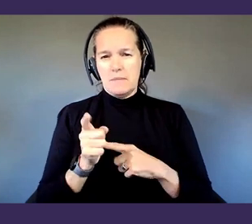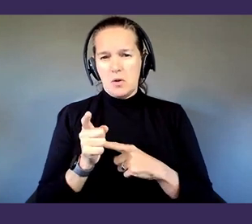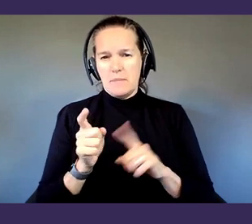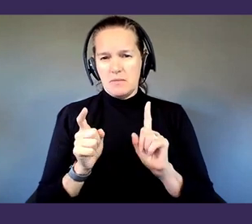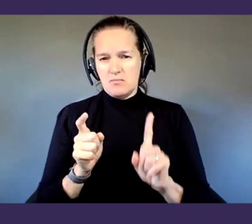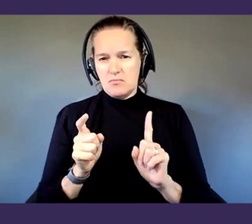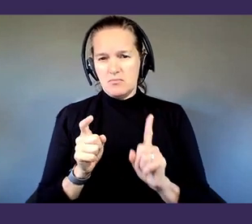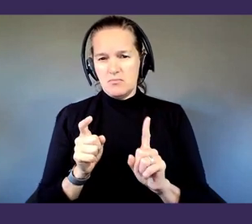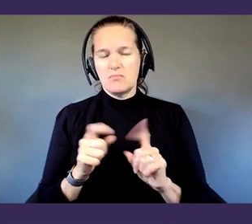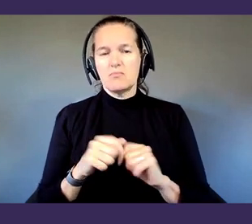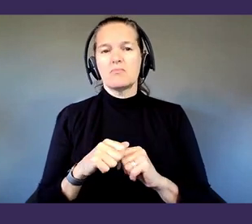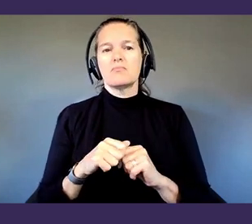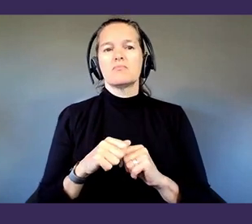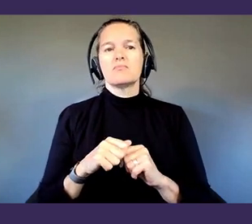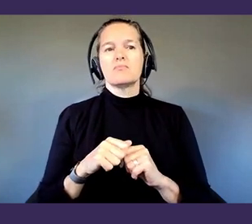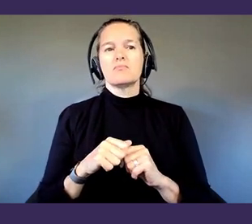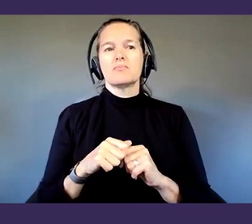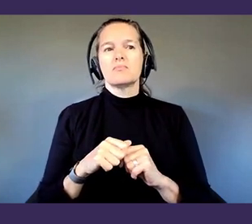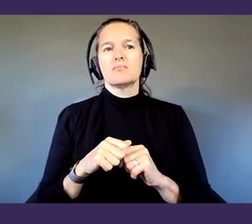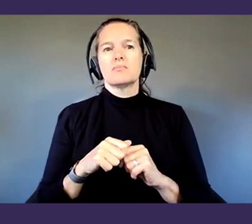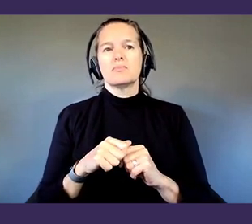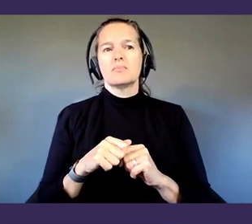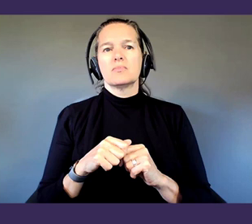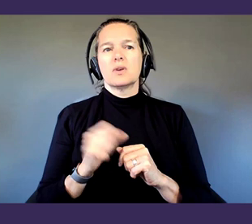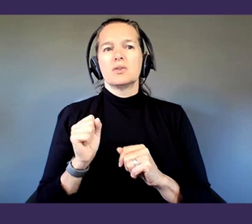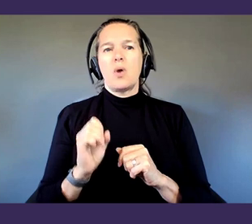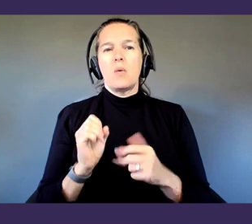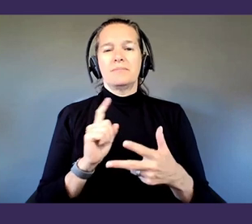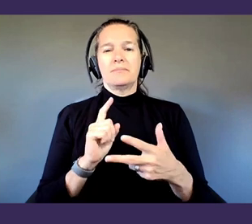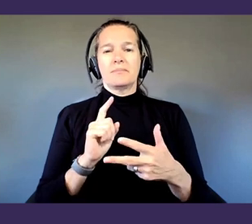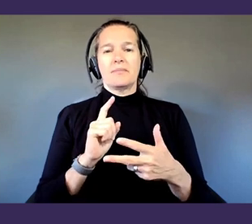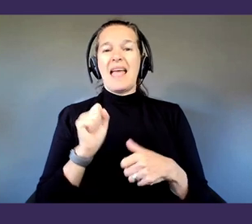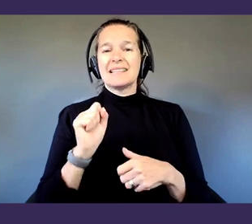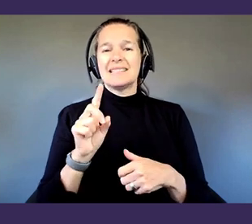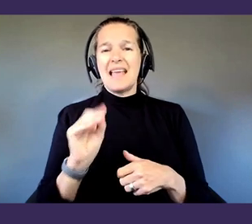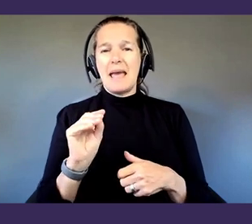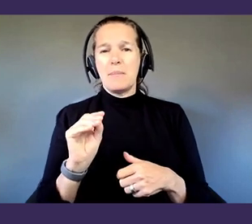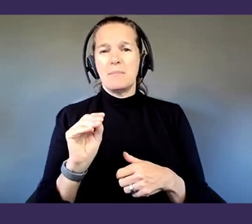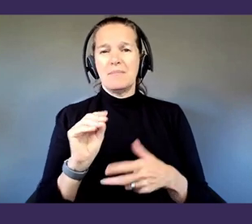So the way I like to think of these SDM agreements is sort of a package, right?